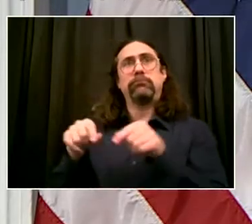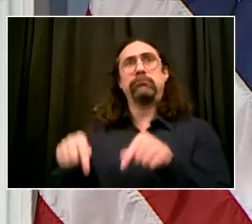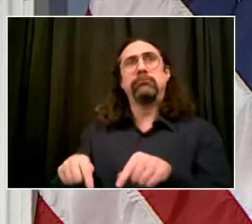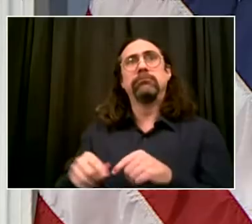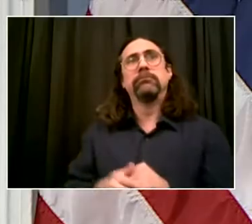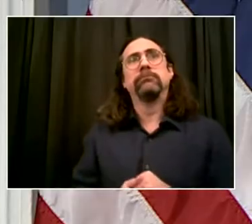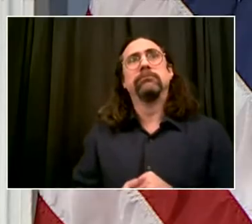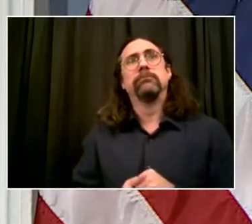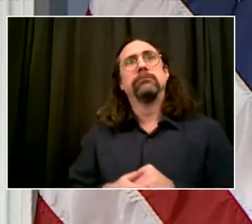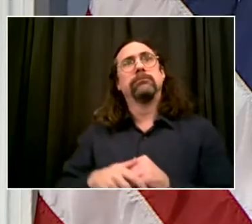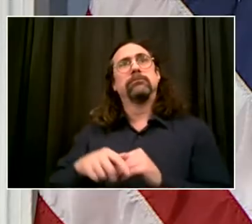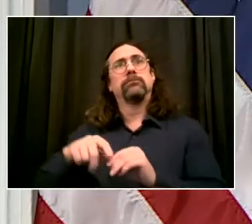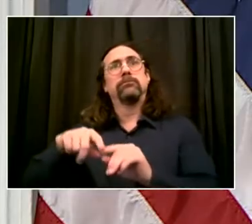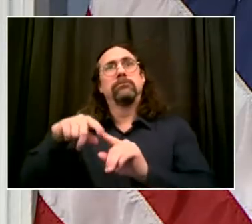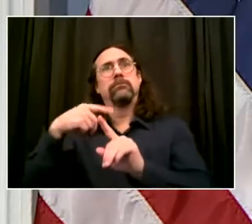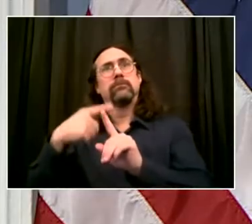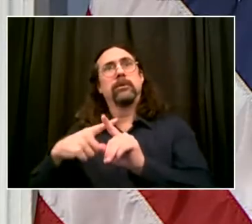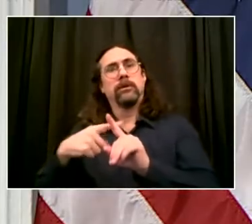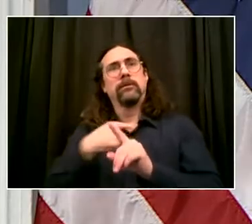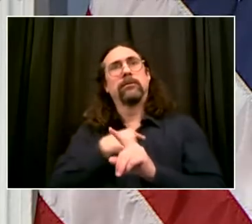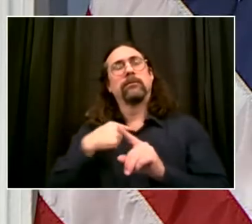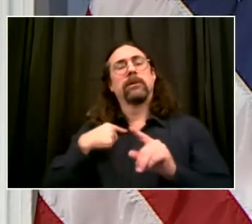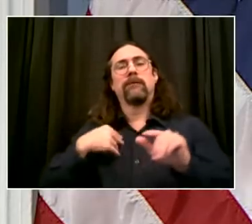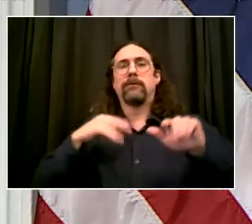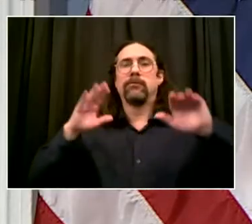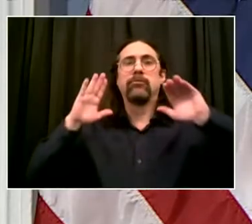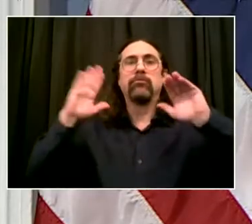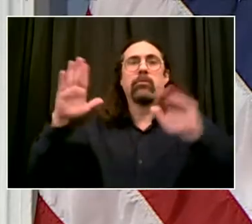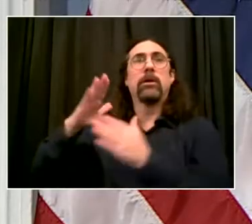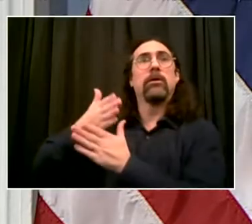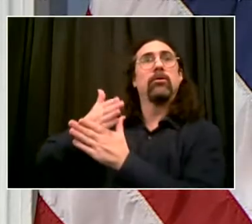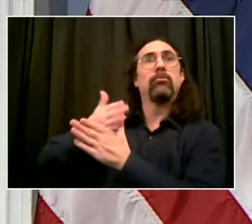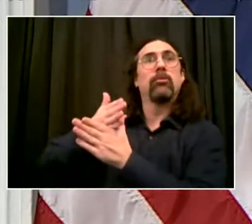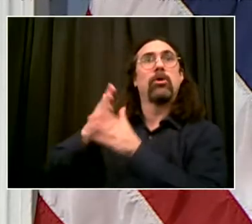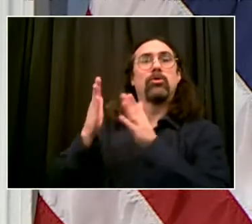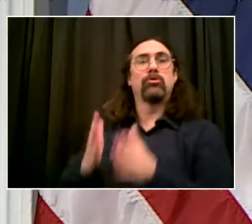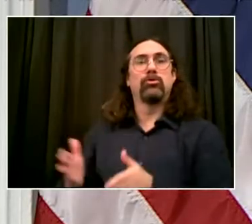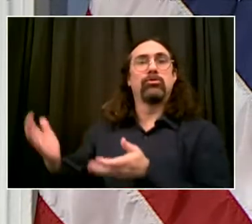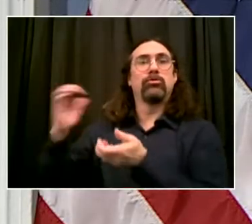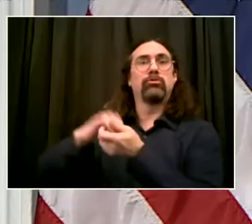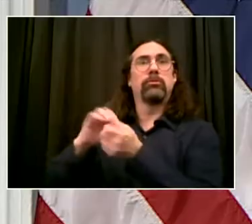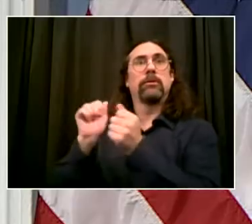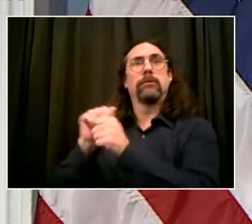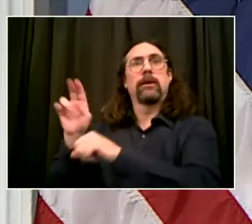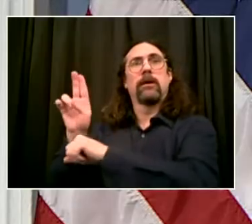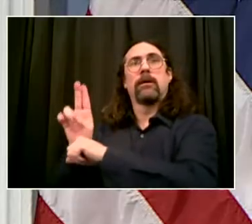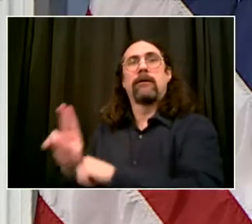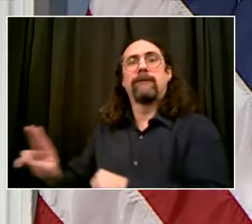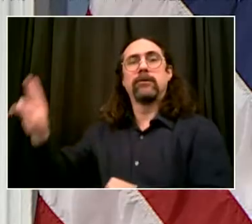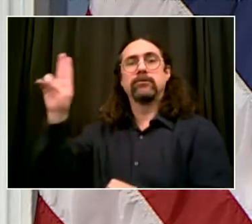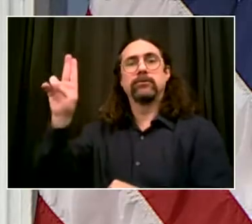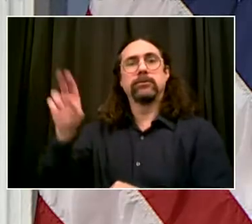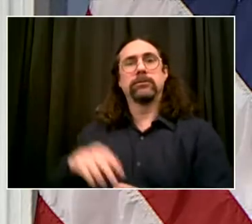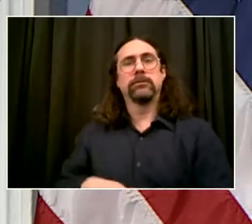HOW TO HELP STUDENTS RECOVER FROM TRAUMATIC EXPERIENCES. SO WE'RE LOOKING AT THE RESEARCH AND WORKING WITH THE UNIVERSITY PARARTNERS. WITH SOME OF THE GREATEST UNIVERSITIES HERE E INOUR